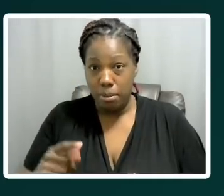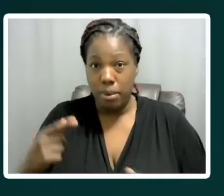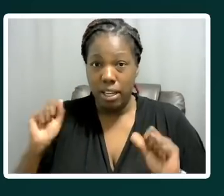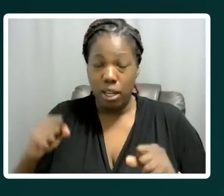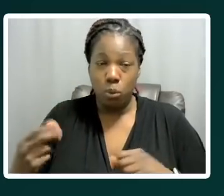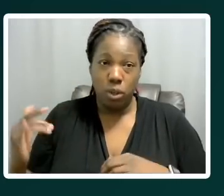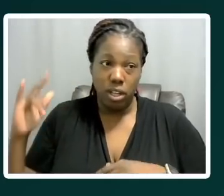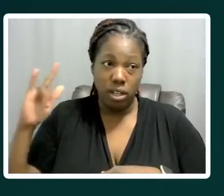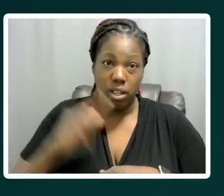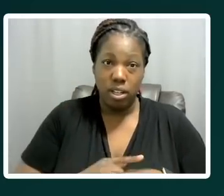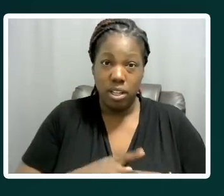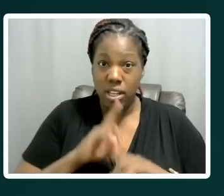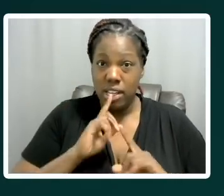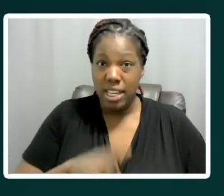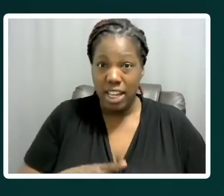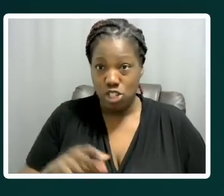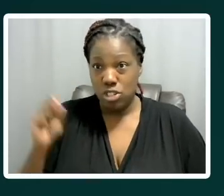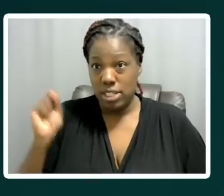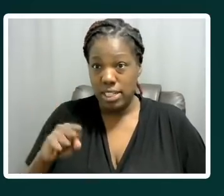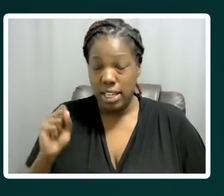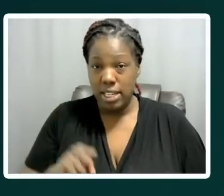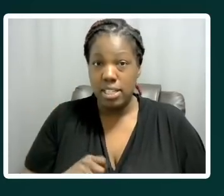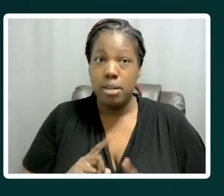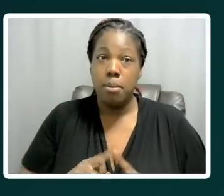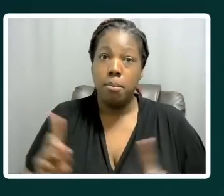answer to that ended up being yes. But I think a more important lesson we